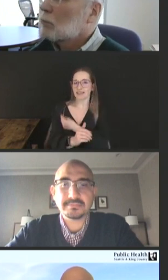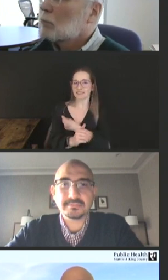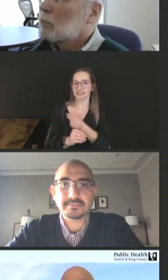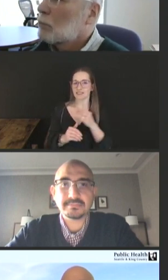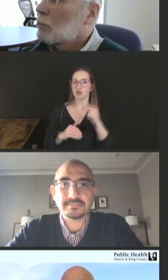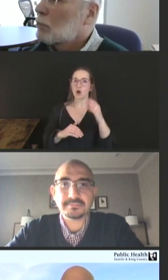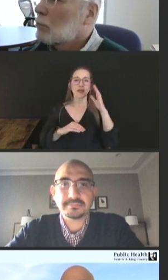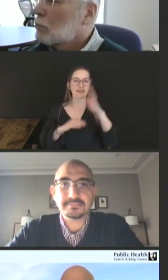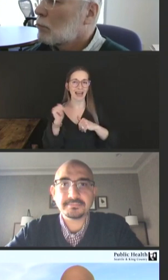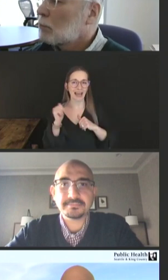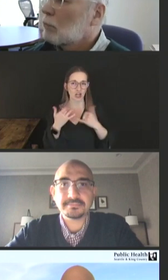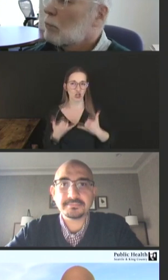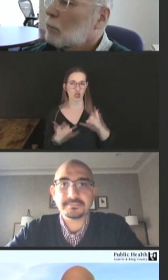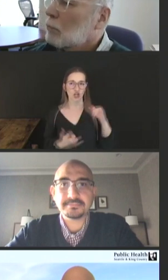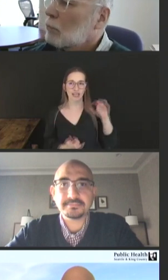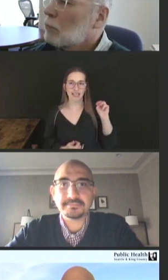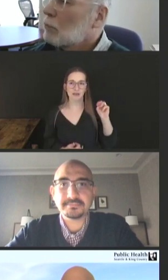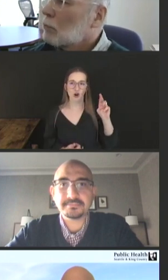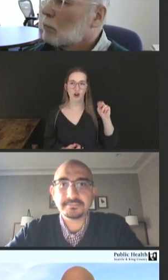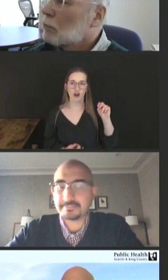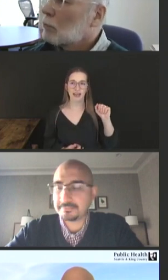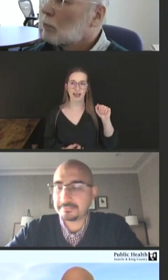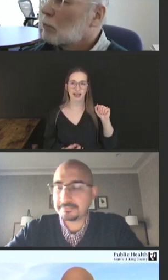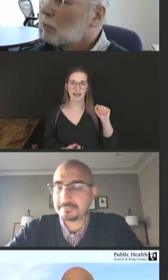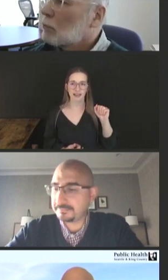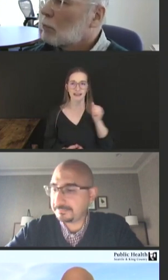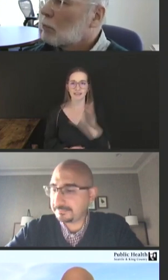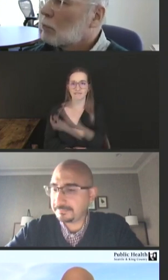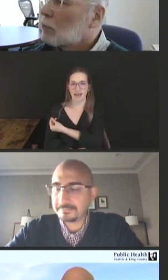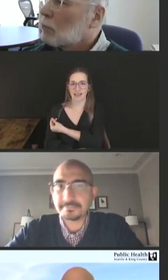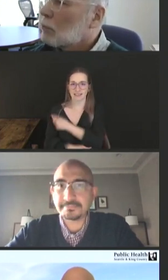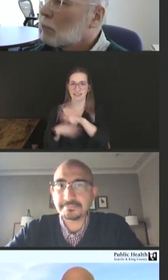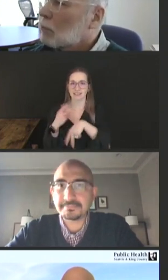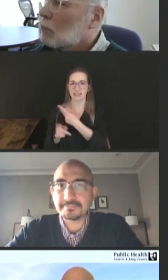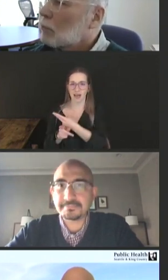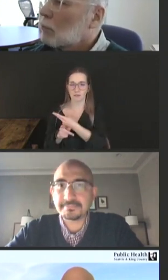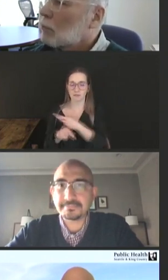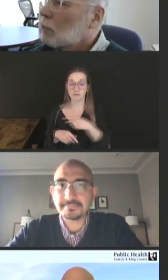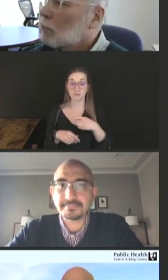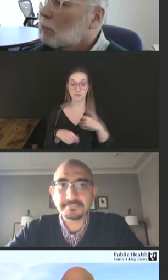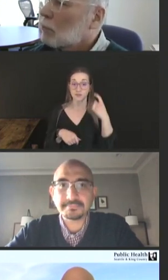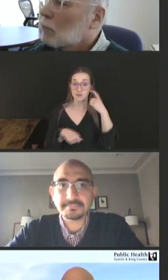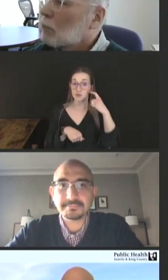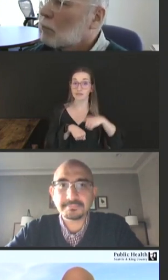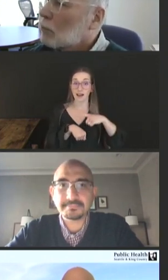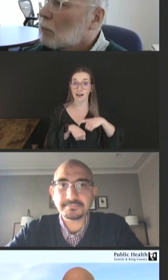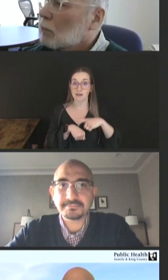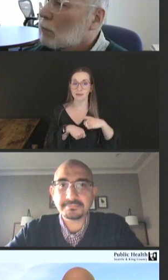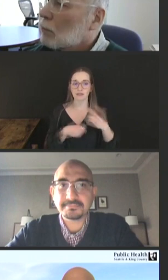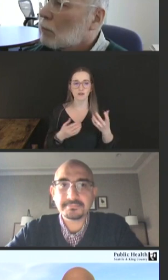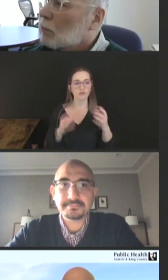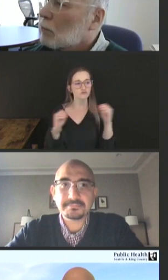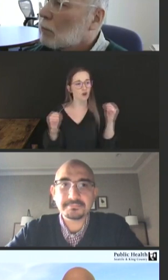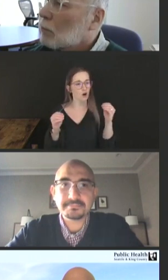And in terms of timing, I think that there isn't any immediate vaccine candidates that can do that.